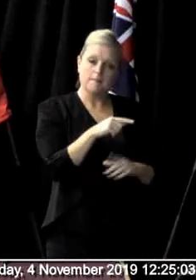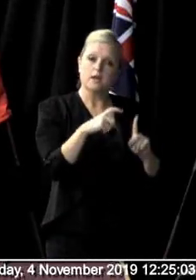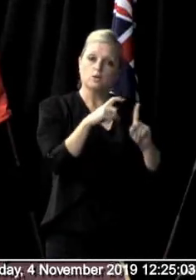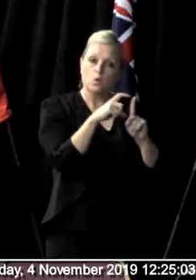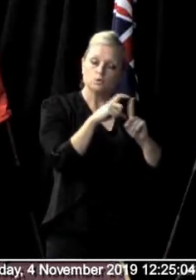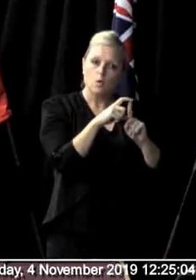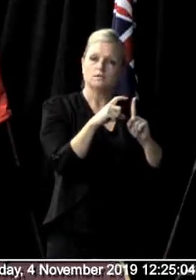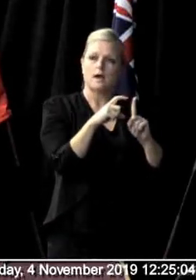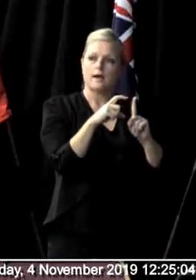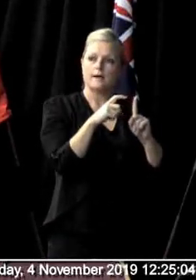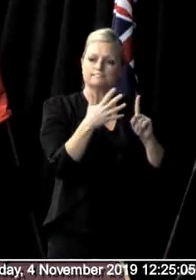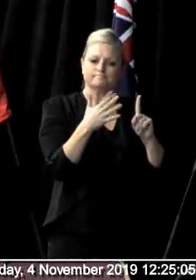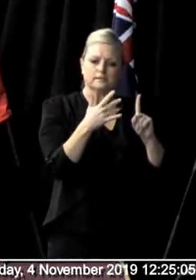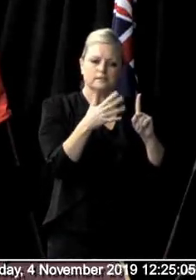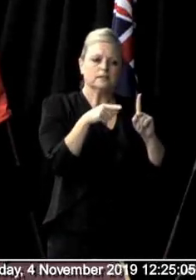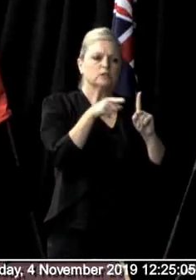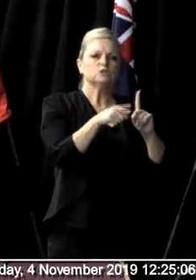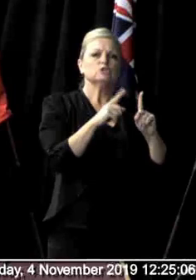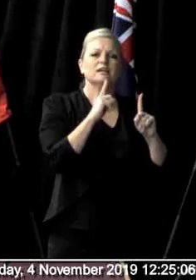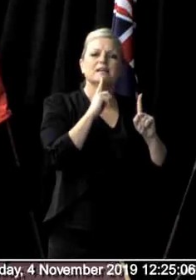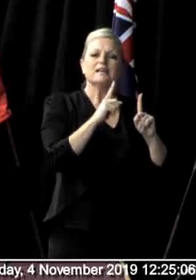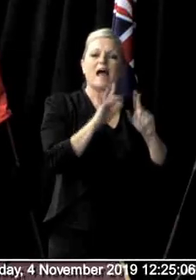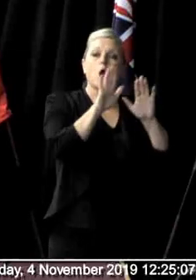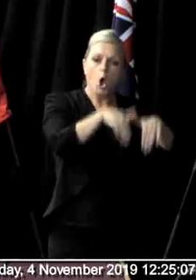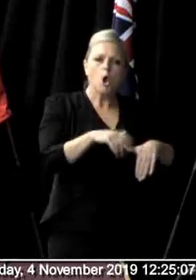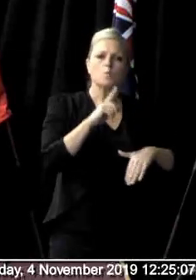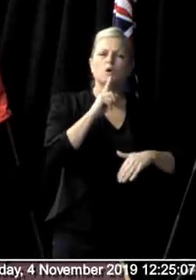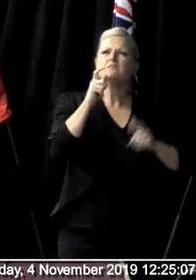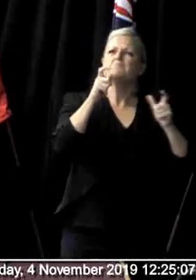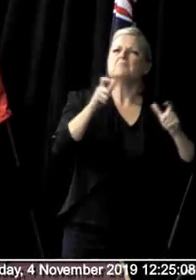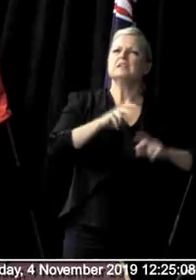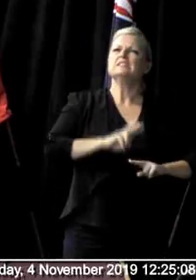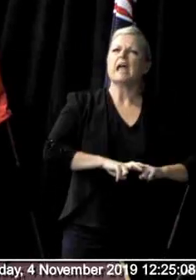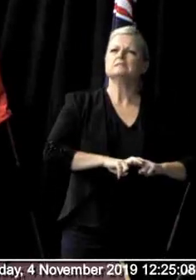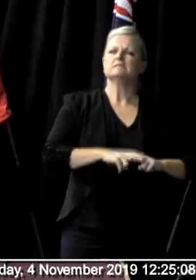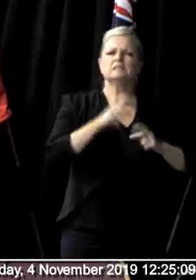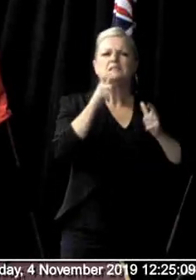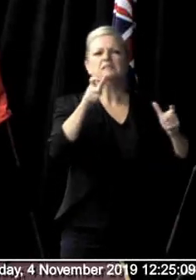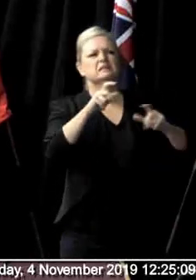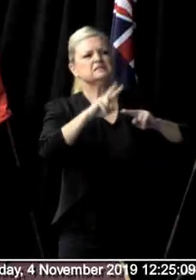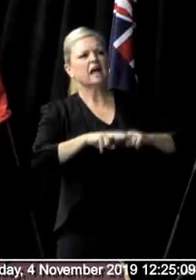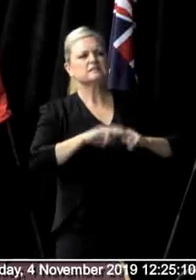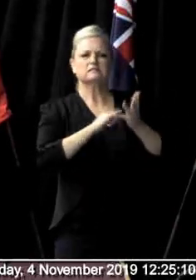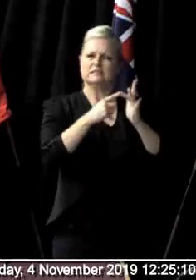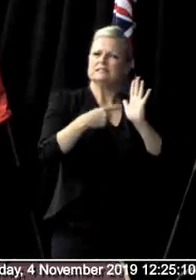screaming the word “sit” at home? Her behaviour went down – really downhill